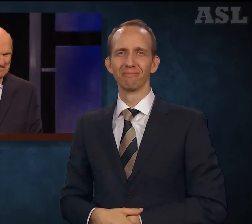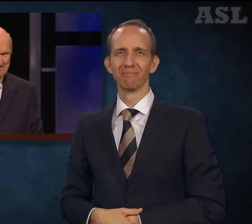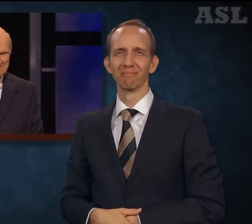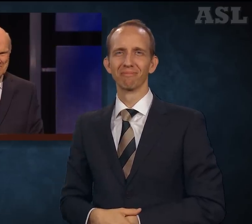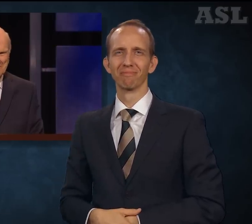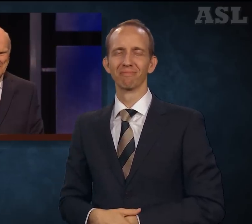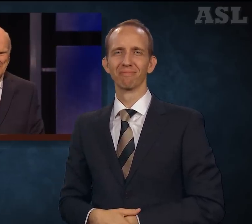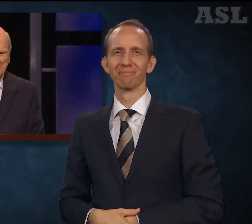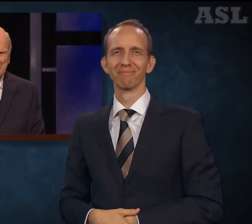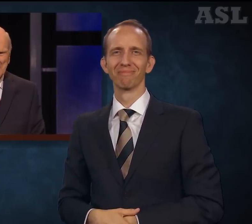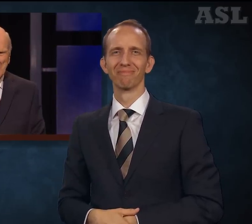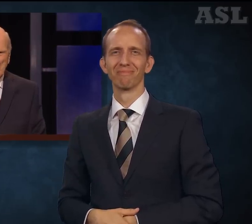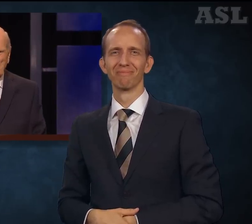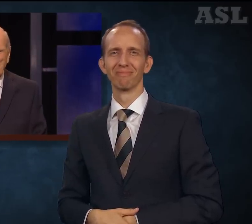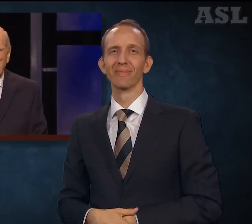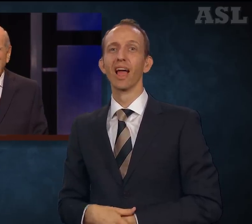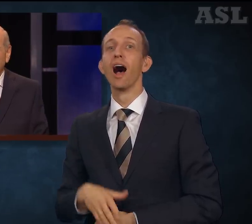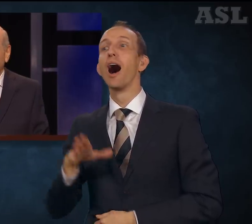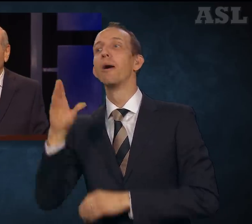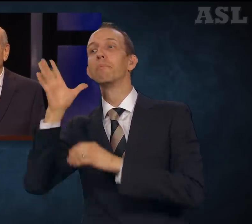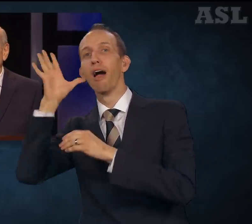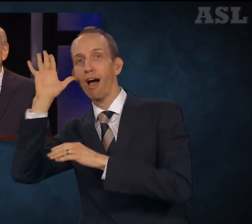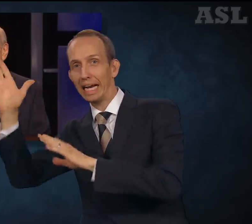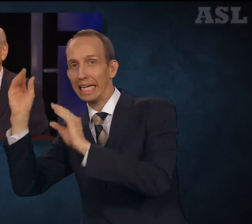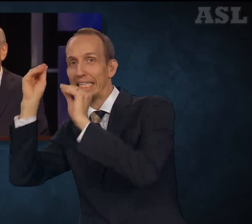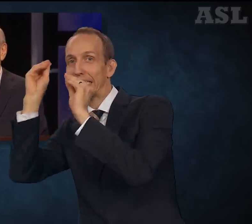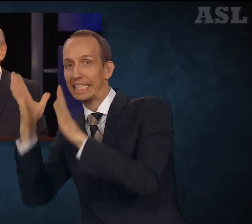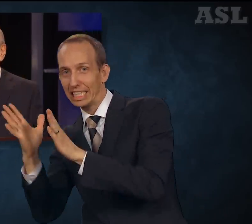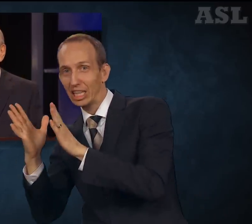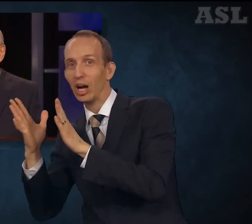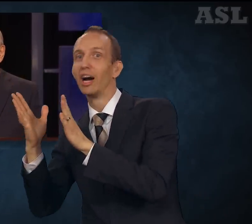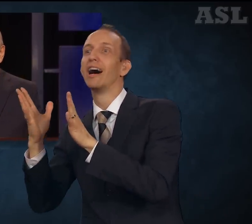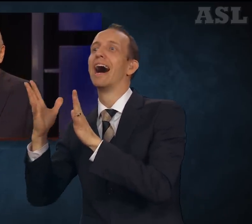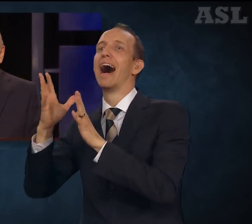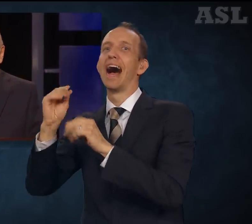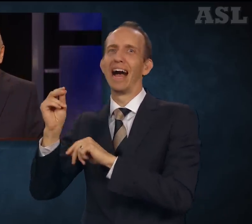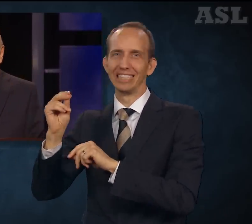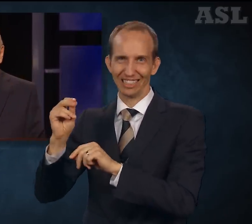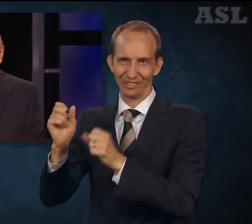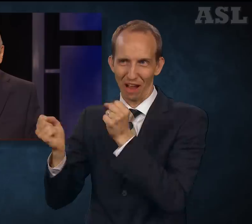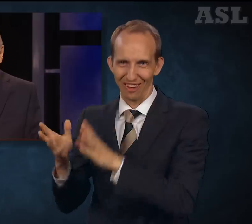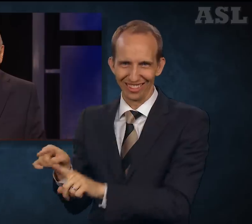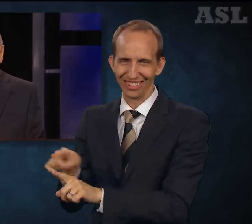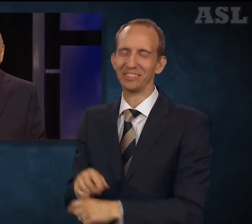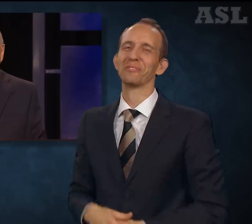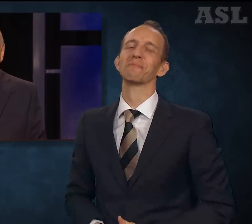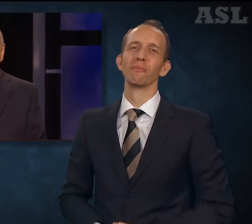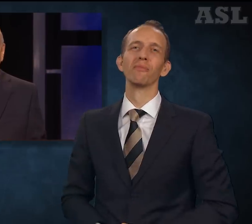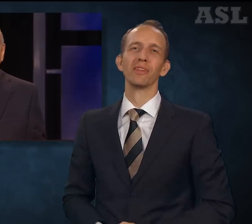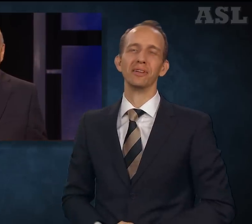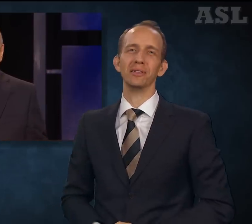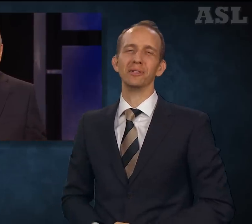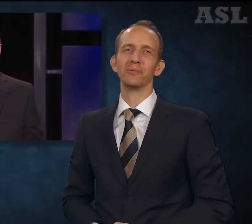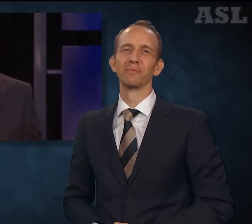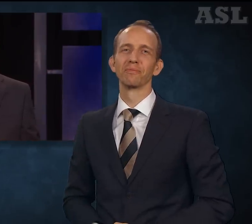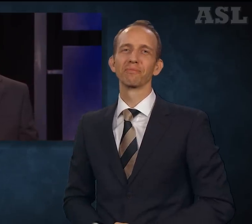CHRIST OF LATTER-DAY SAINTS. AND THEIR TEACHERS AND PARENTS